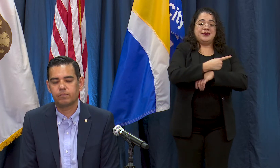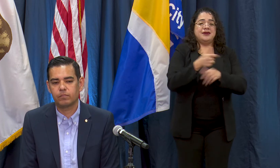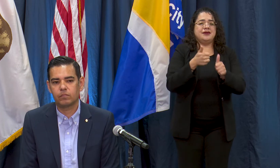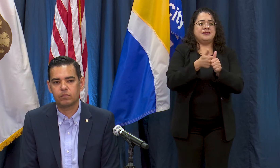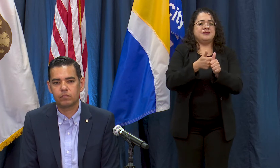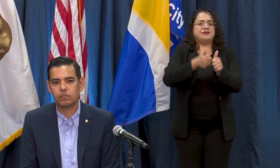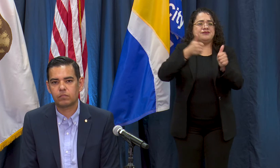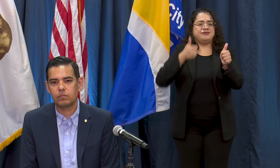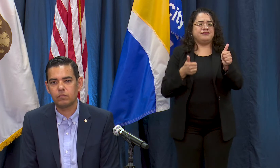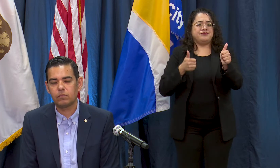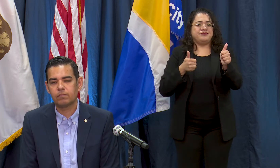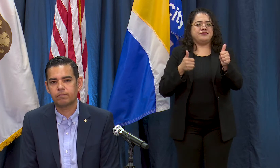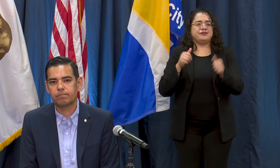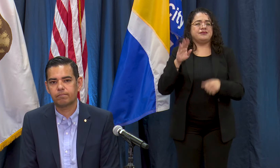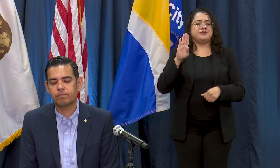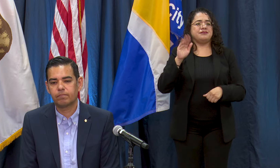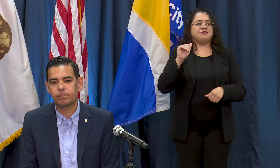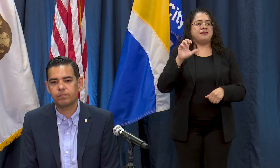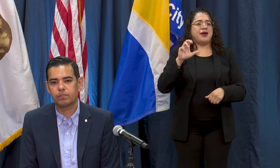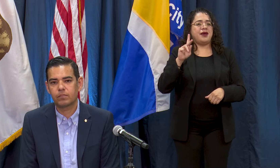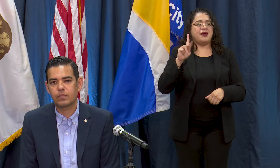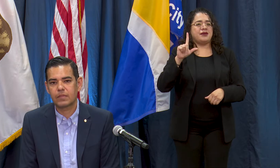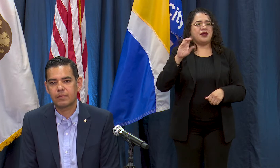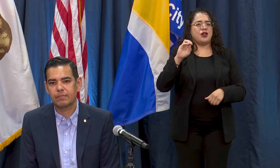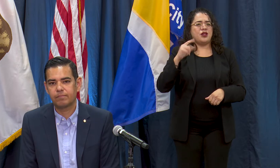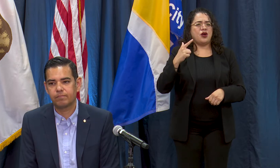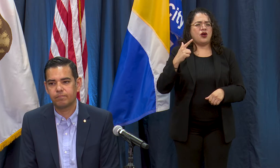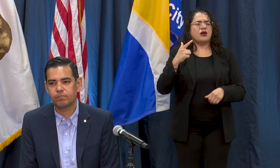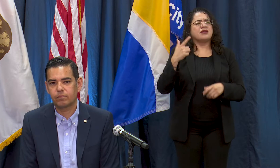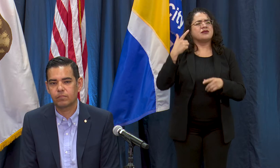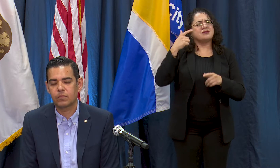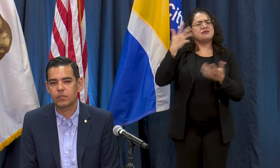reason for increase in positive cases, can you give us any more information on